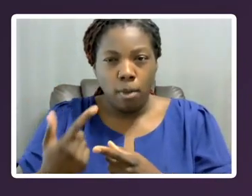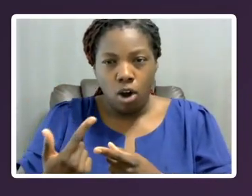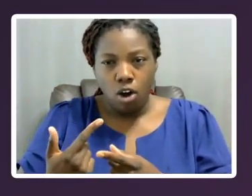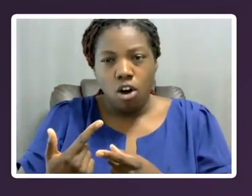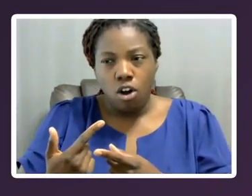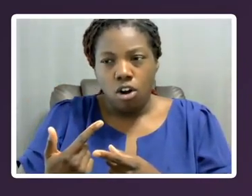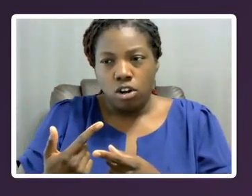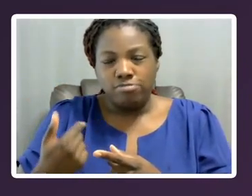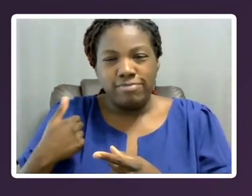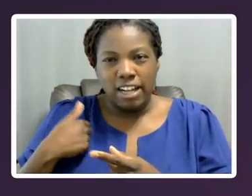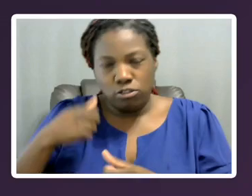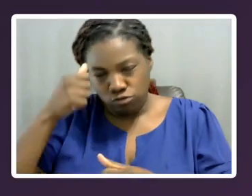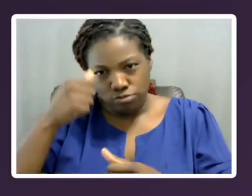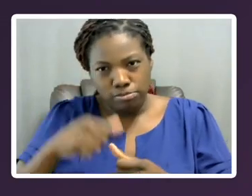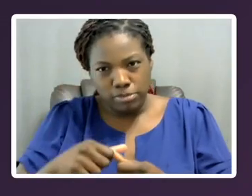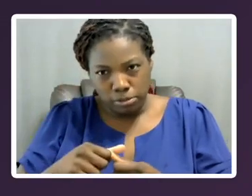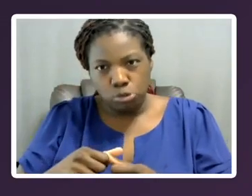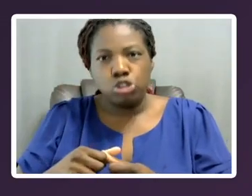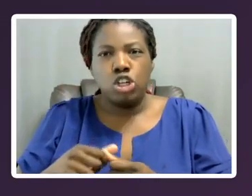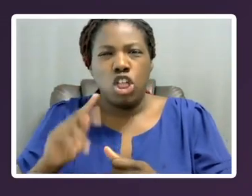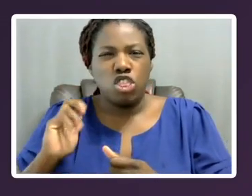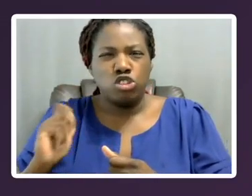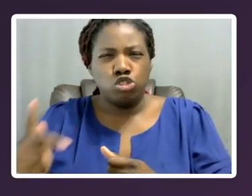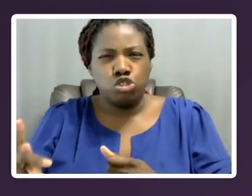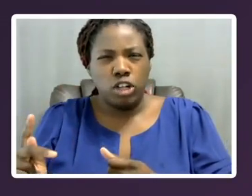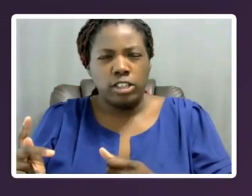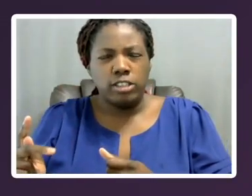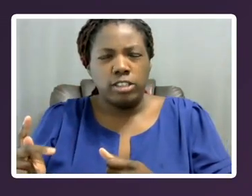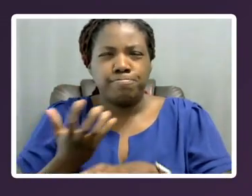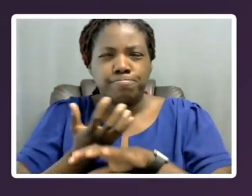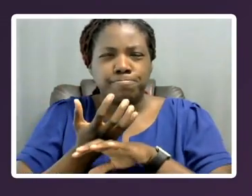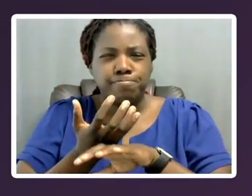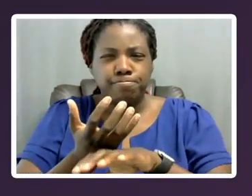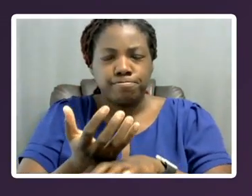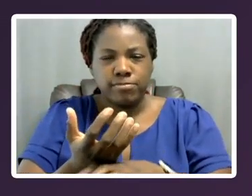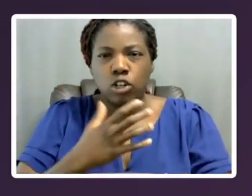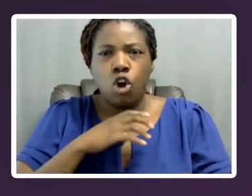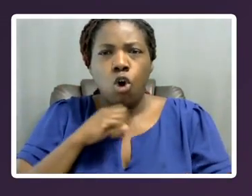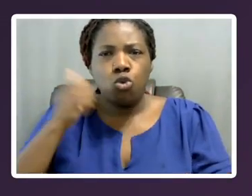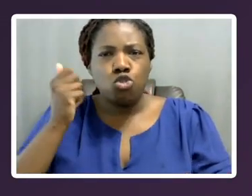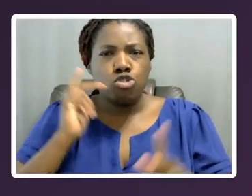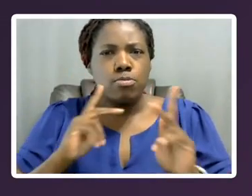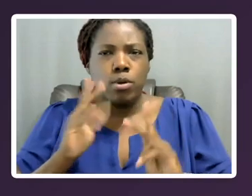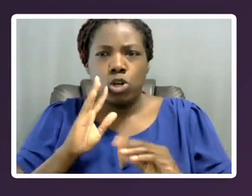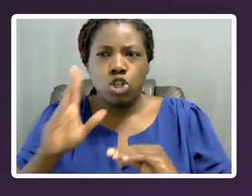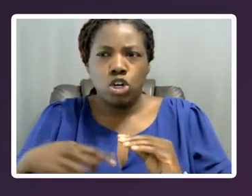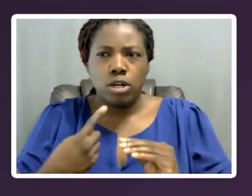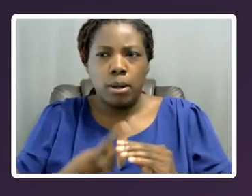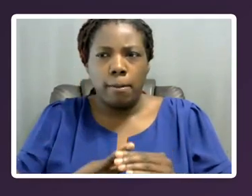back of a pickup truck. And I think that the old folks always talked about the oxcart ride. And